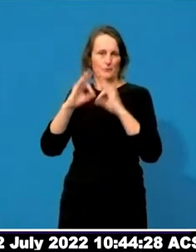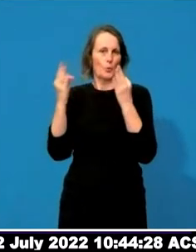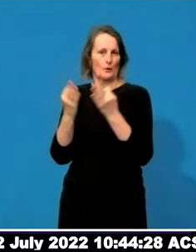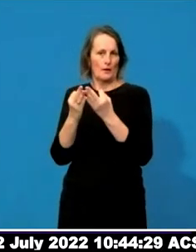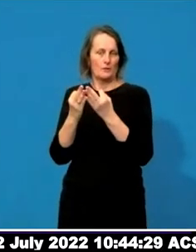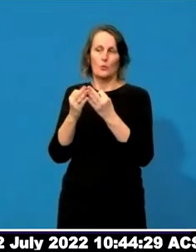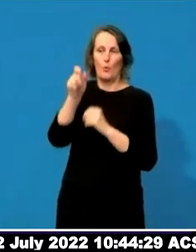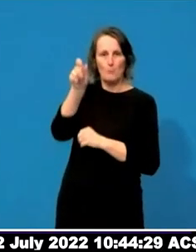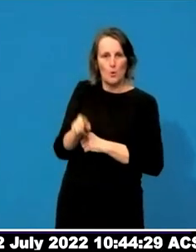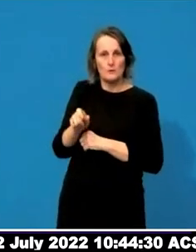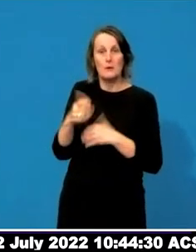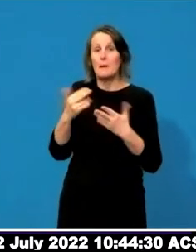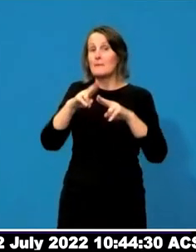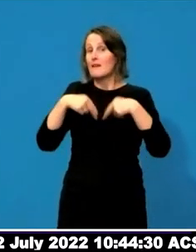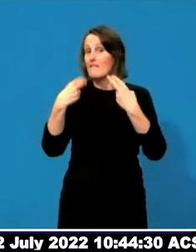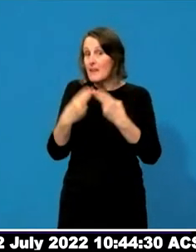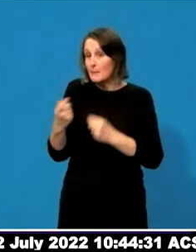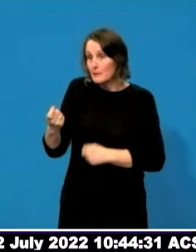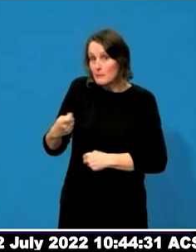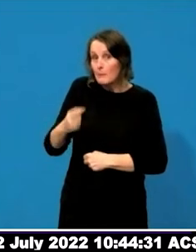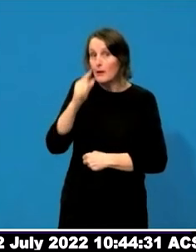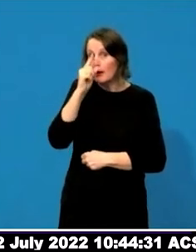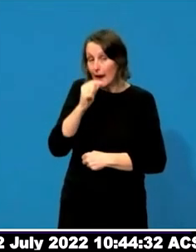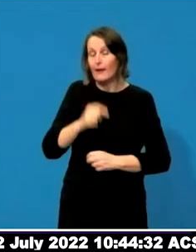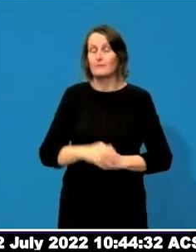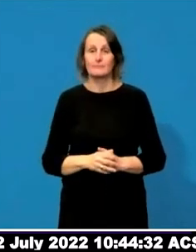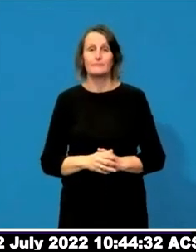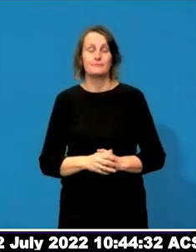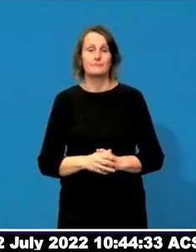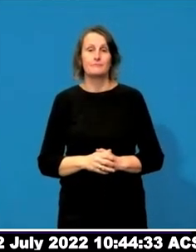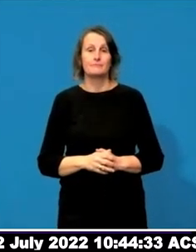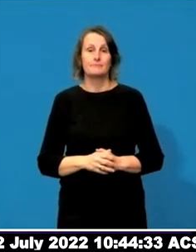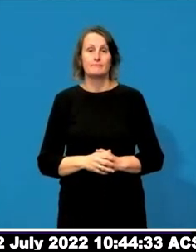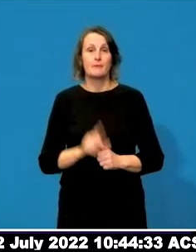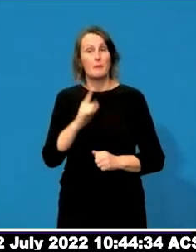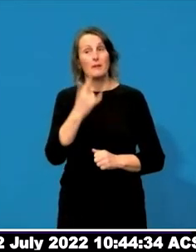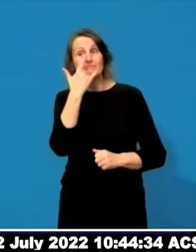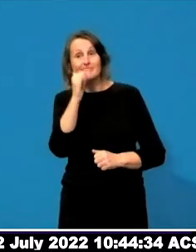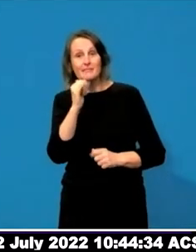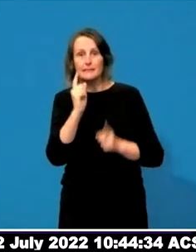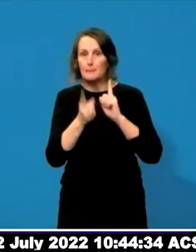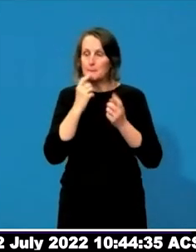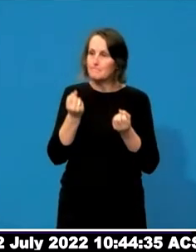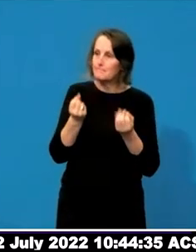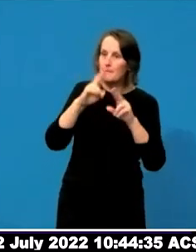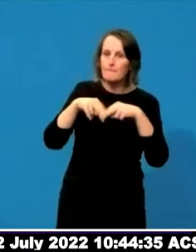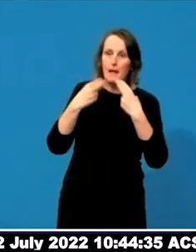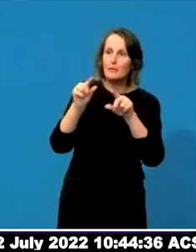or someone well-known to the person, but, unfortunately, that's not always available, and so the Public Guardian